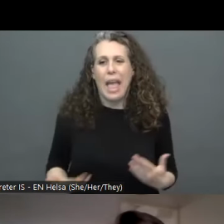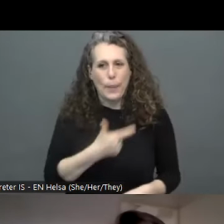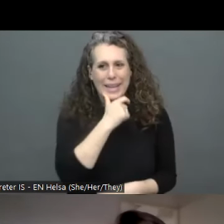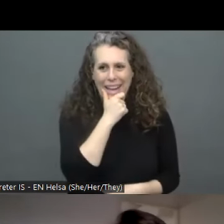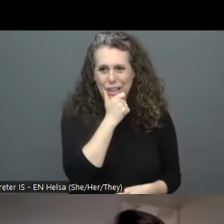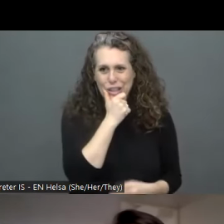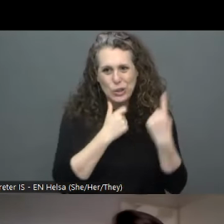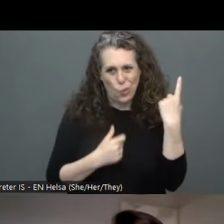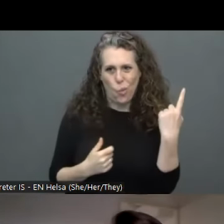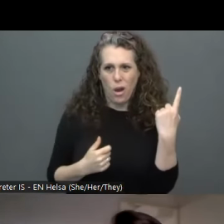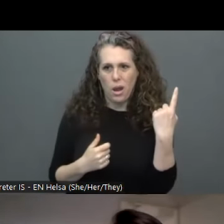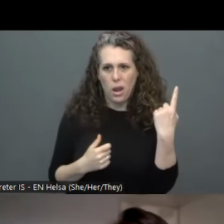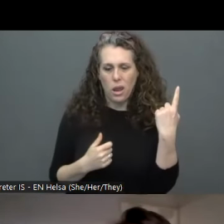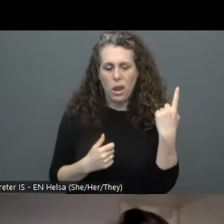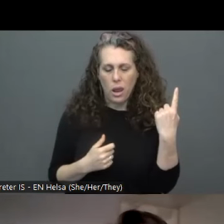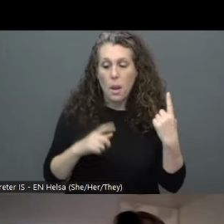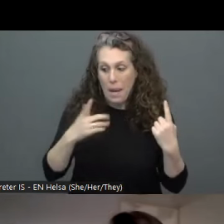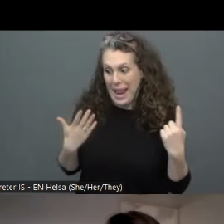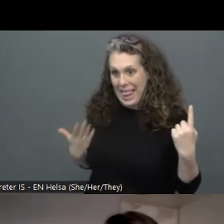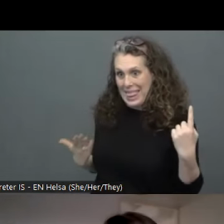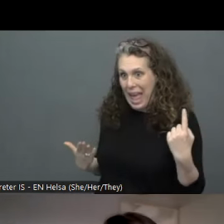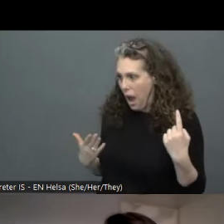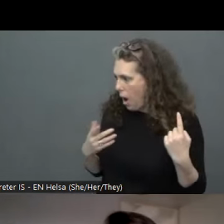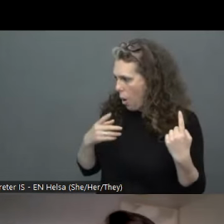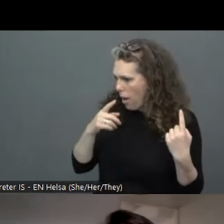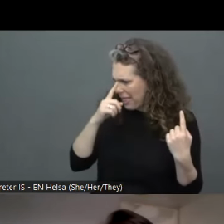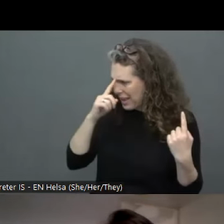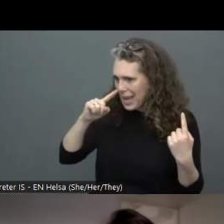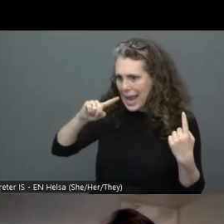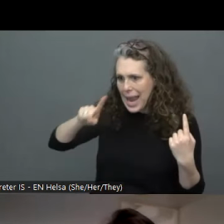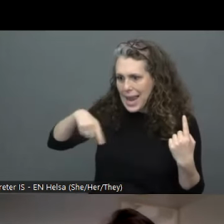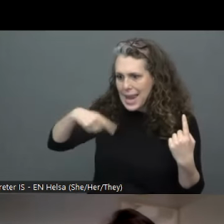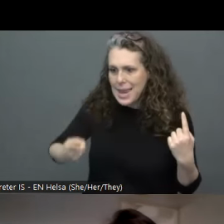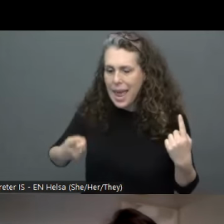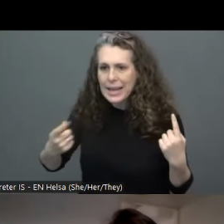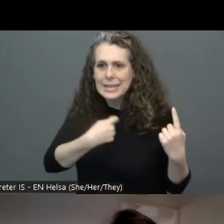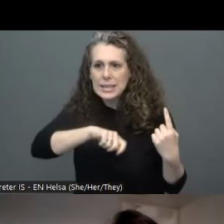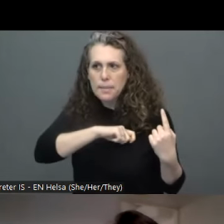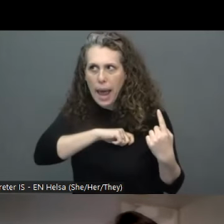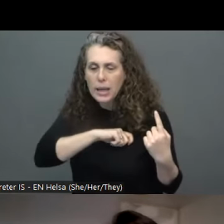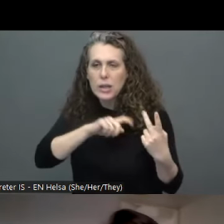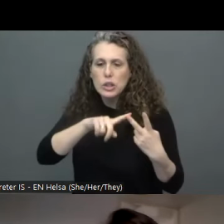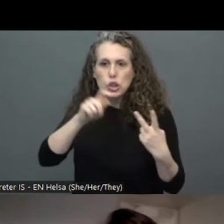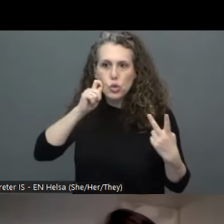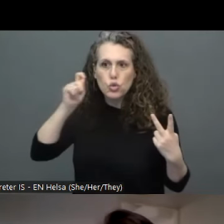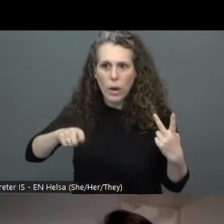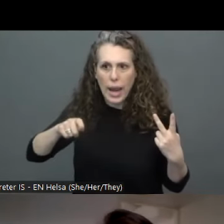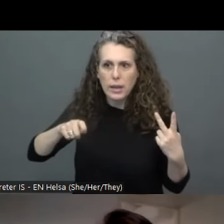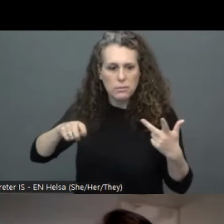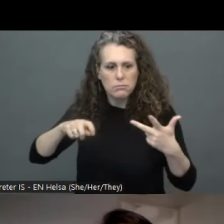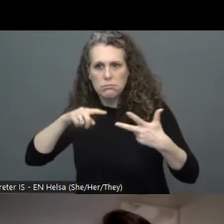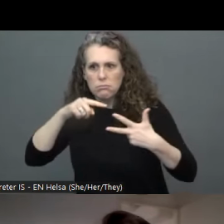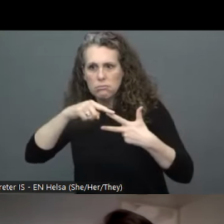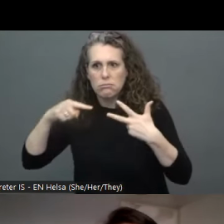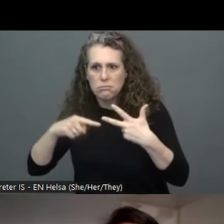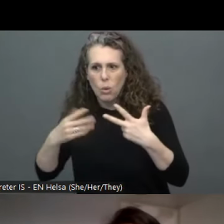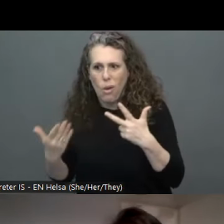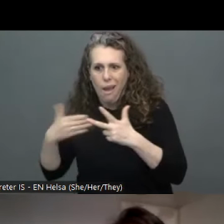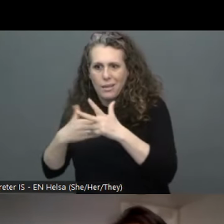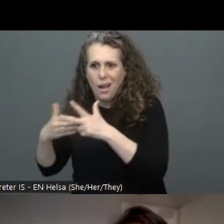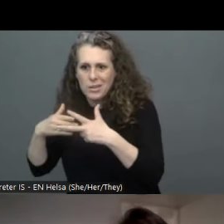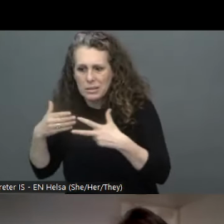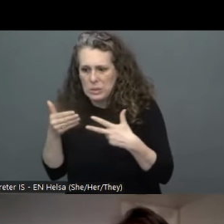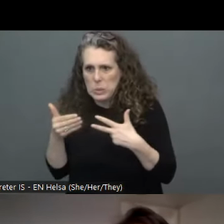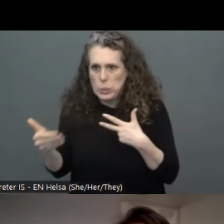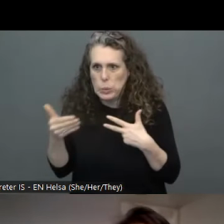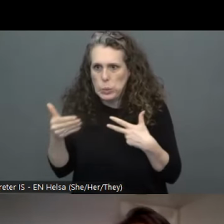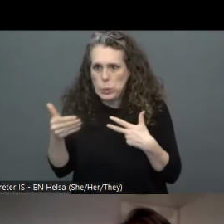translations, I think Spanish and Ukrainian are on the way. We're keen to gather sectoral adaptations